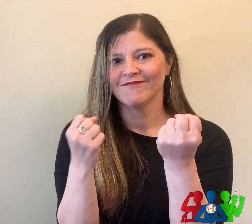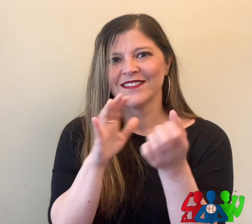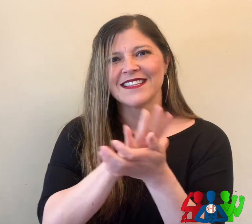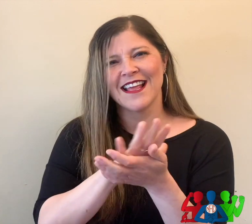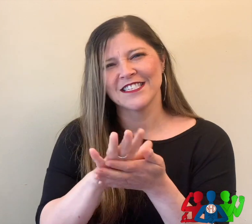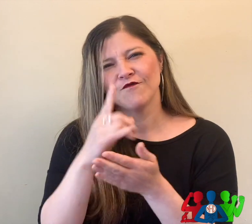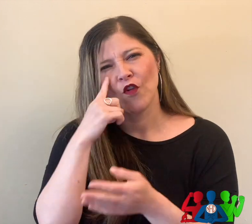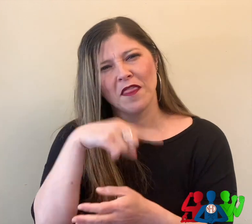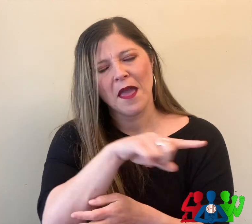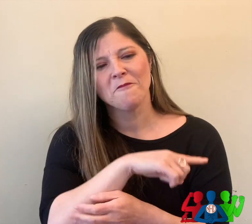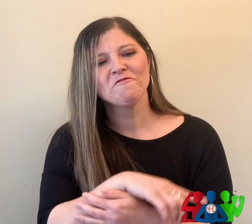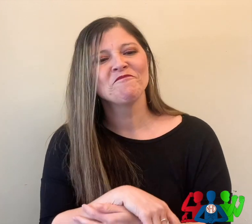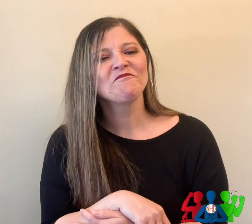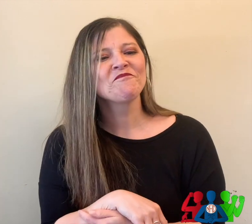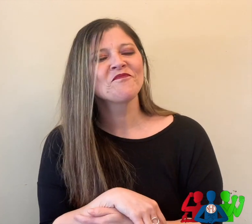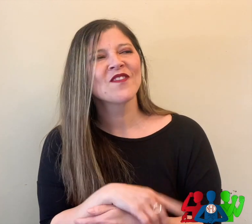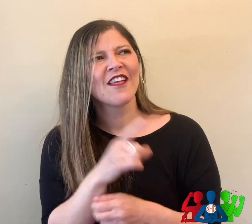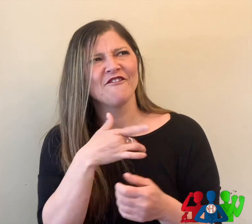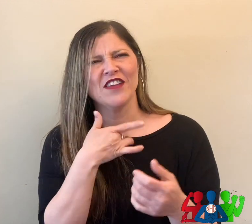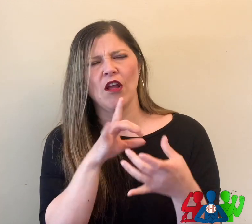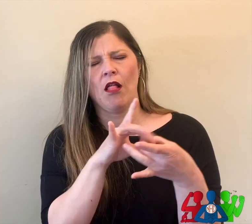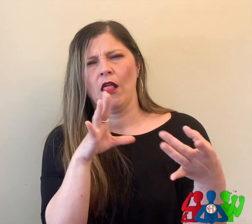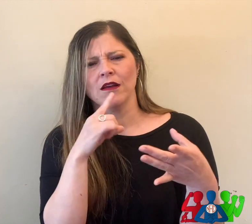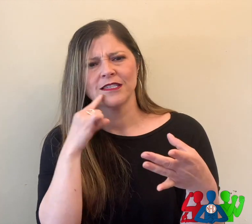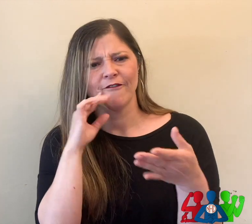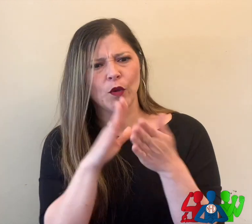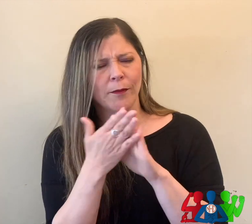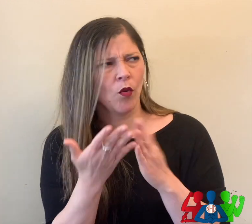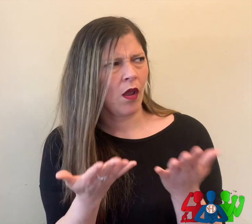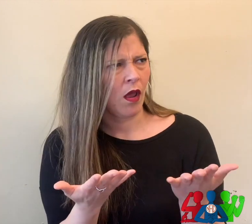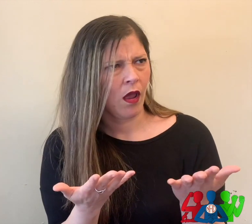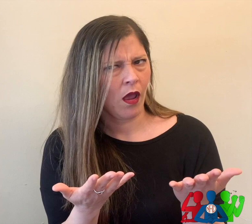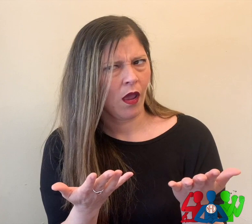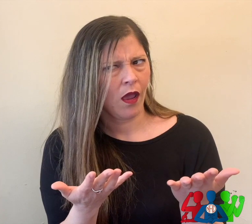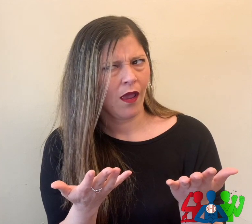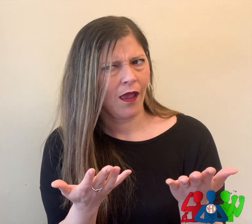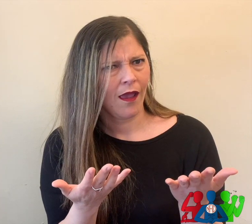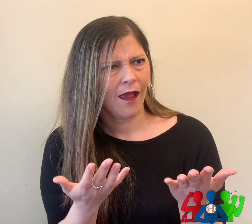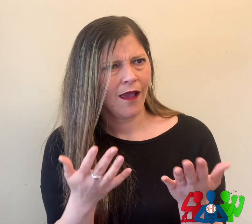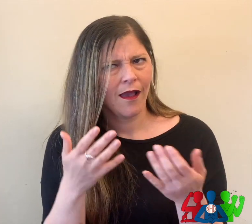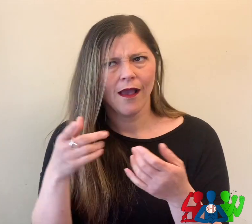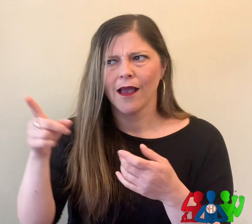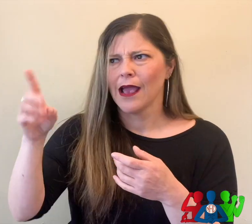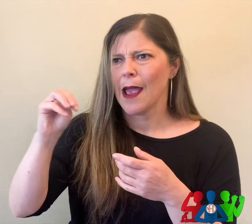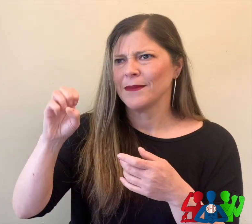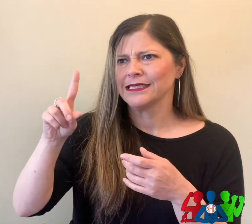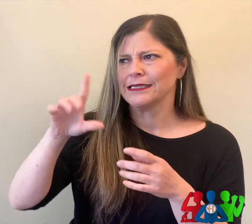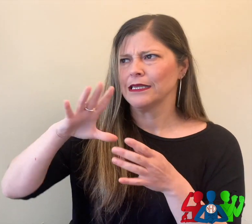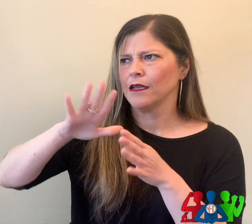continued to allow us to support their acquisition of sign language and their connection to